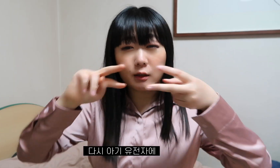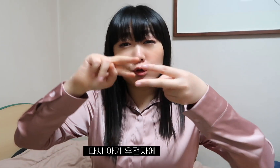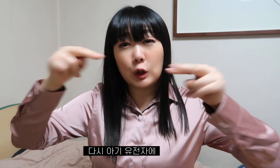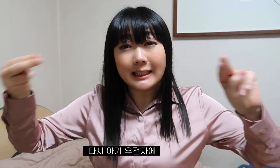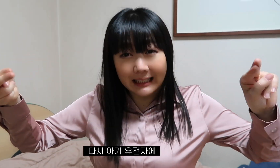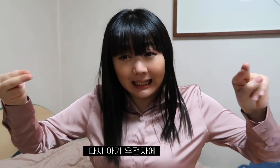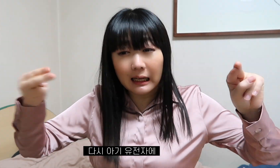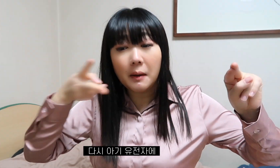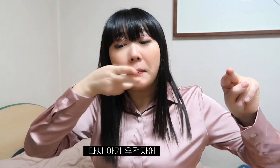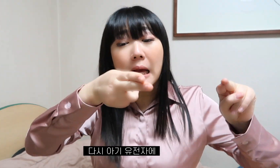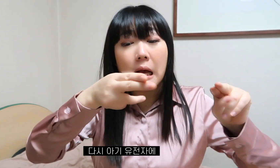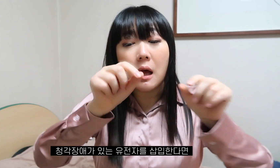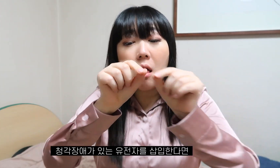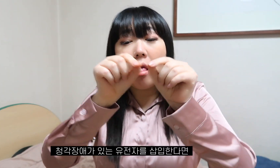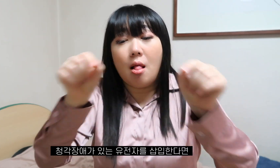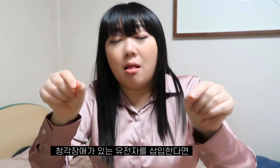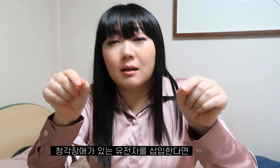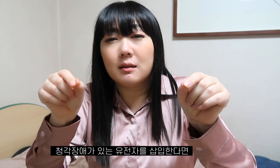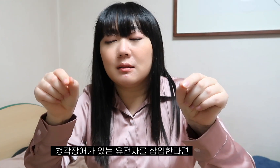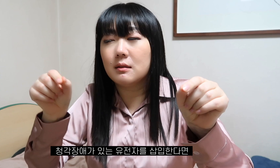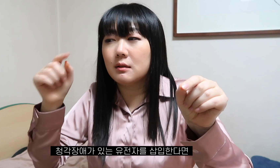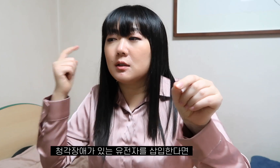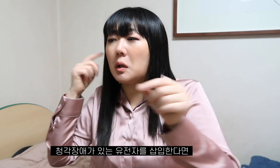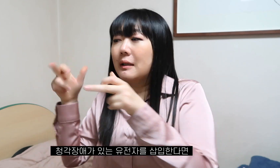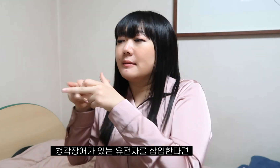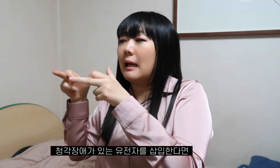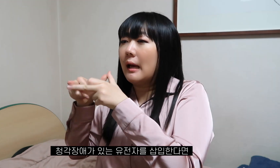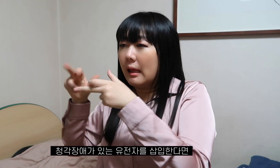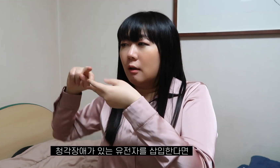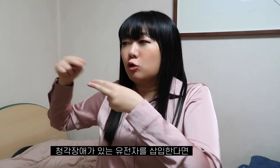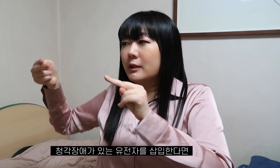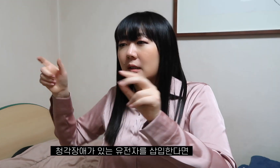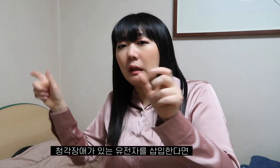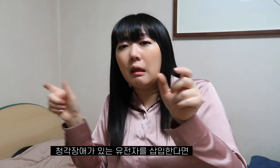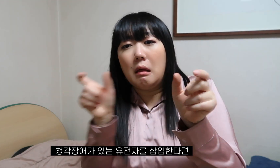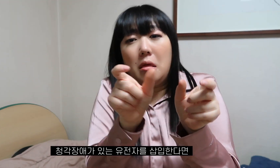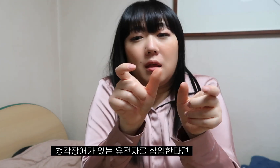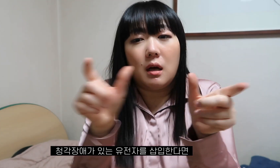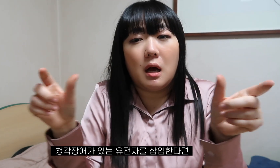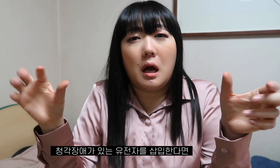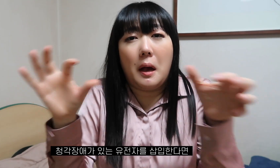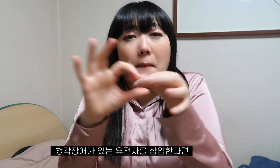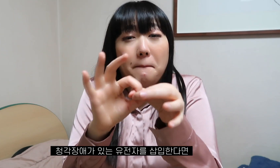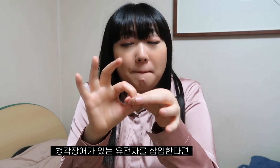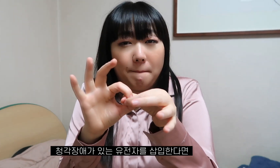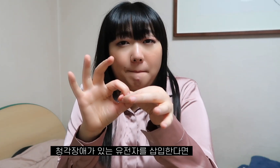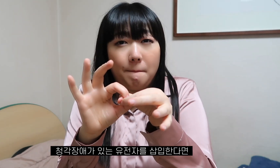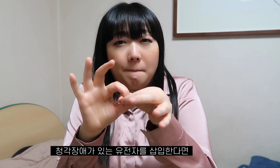If we insert the deaf gene into the baby's gene again,